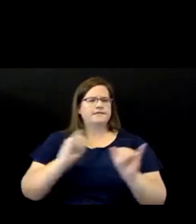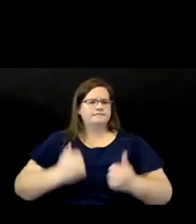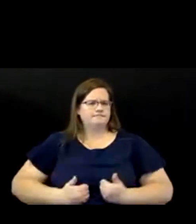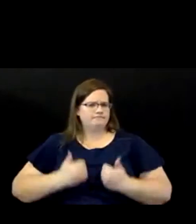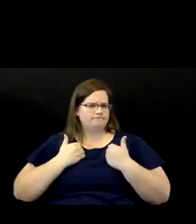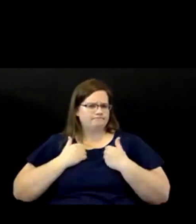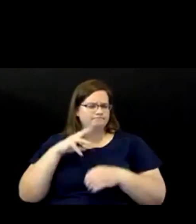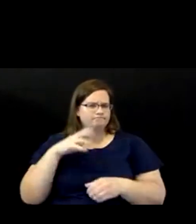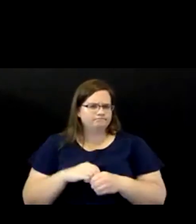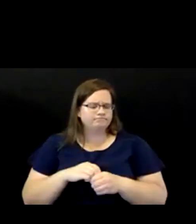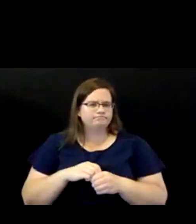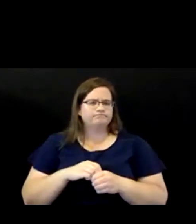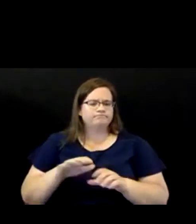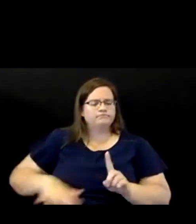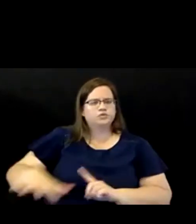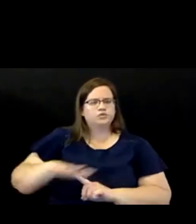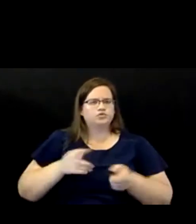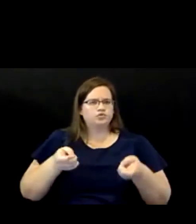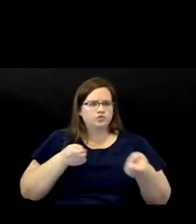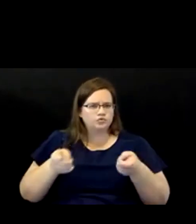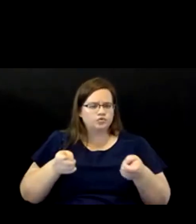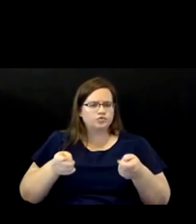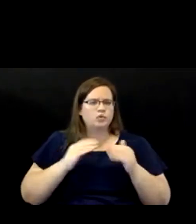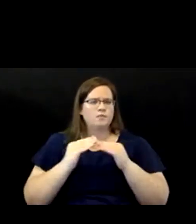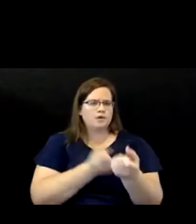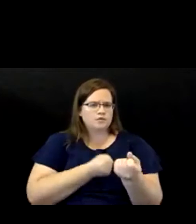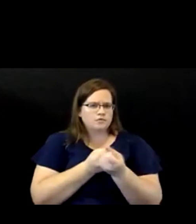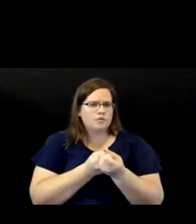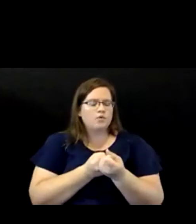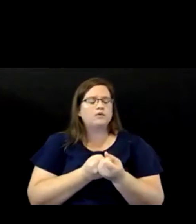consumer control, peer support, self-help, self-determination, equal